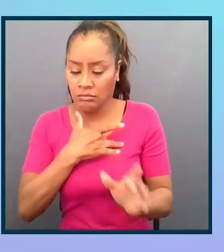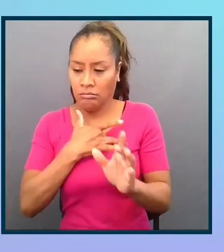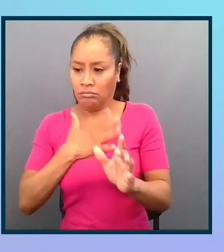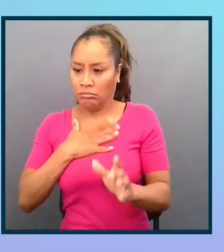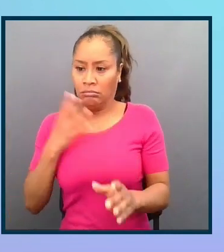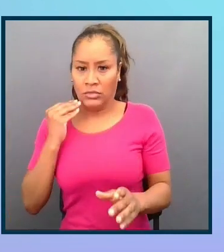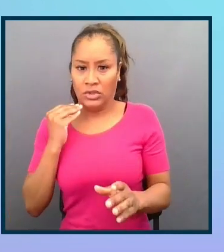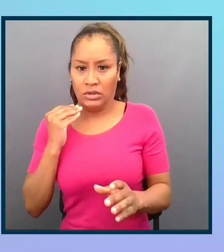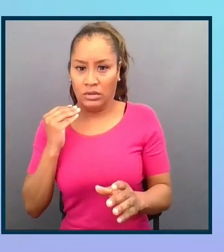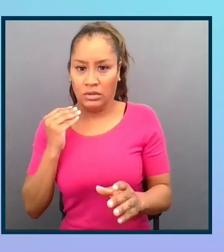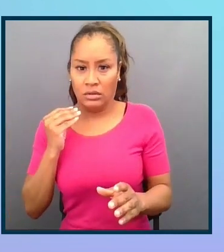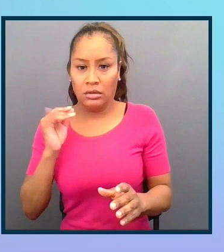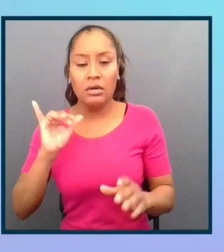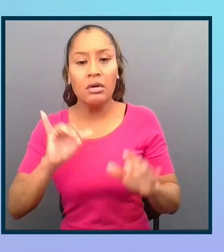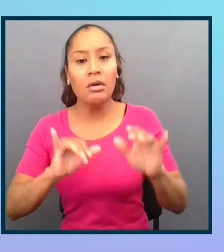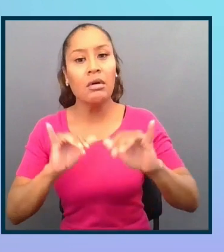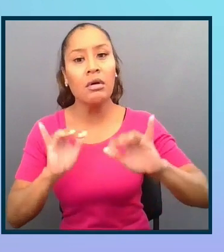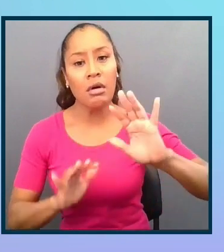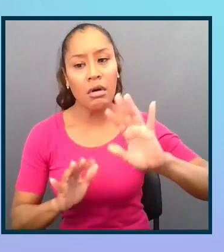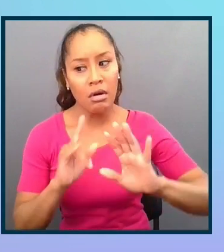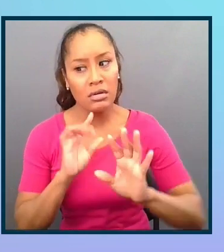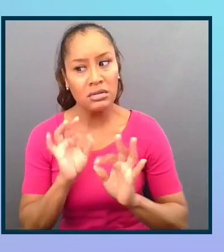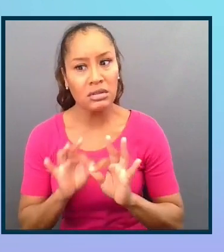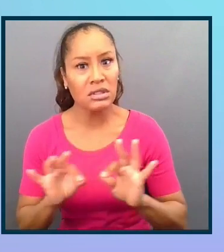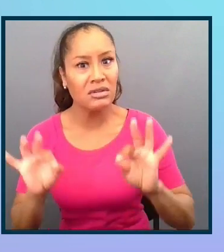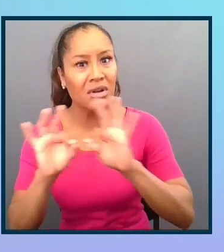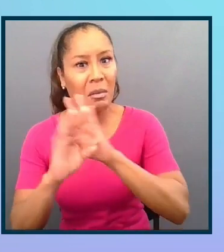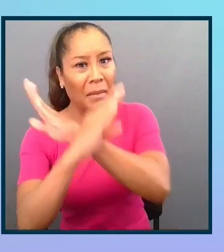it starts to show them how significant these barriers can be.